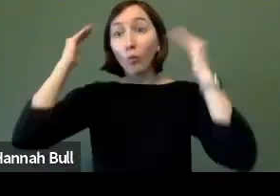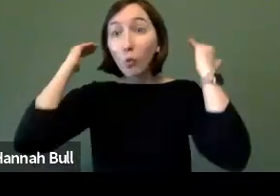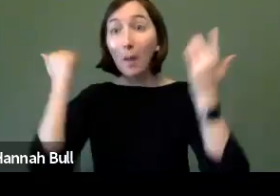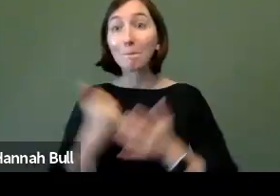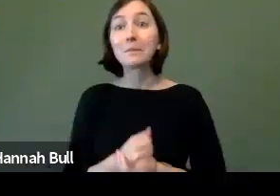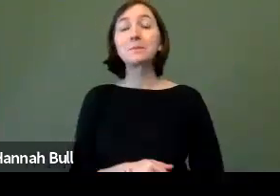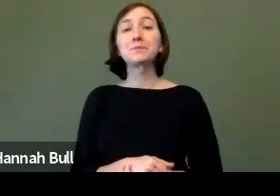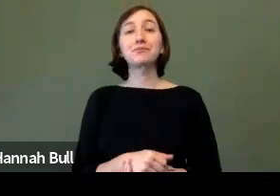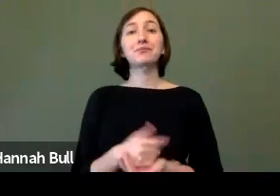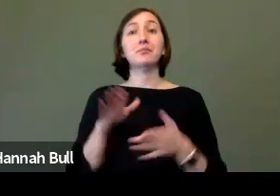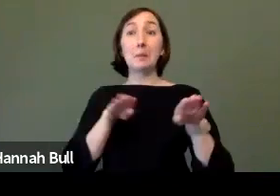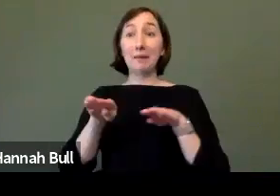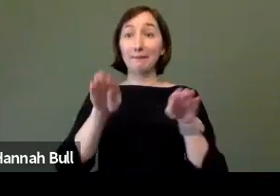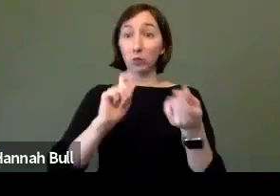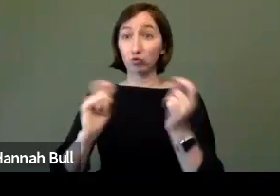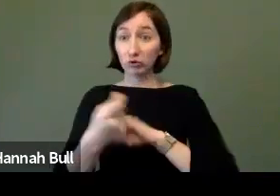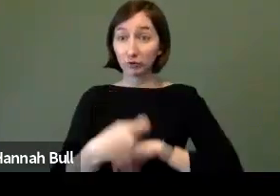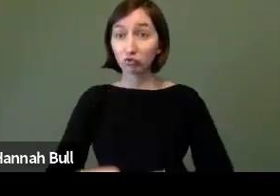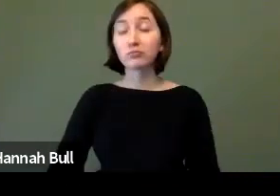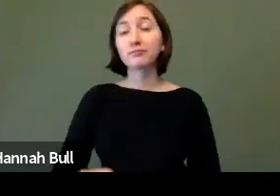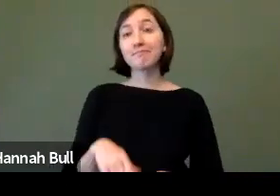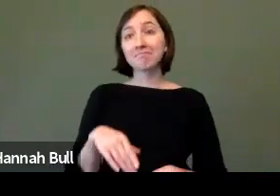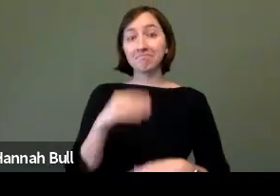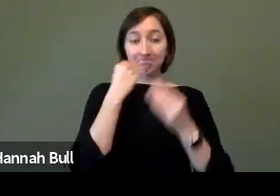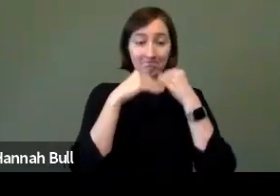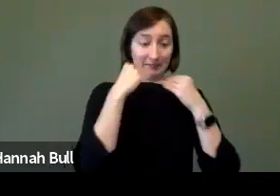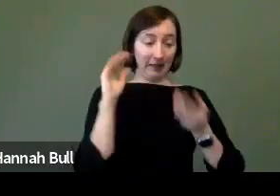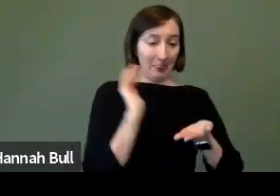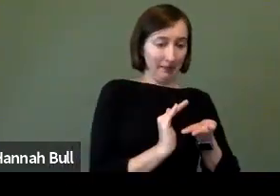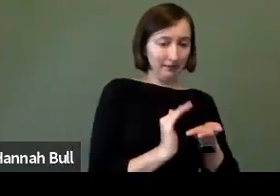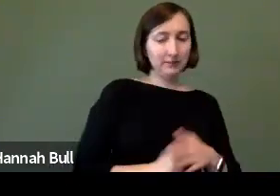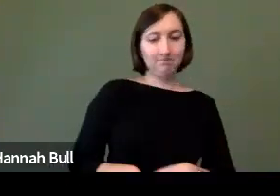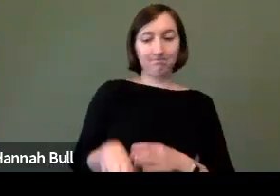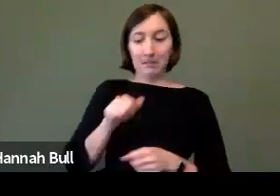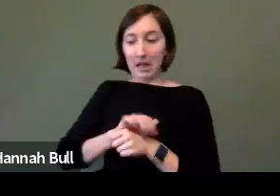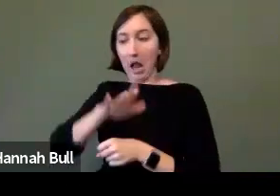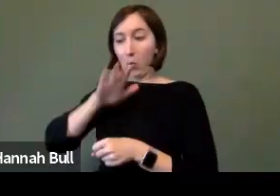It can be over or under eating, outbursts withdrawal.